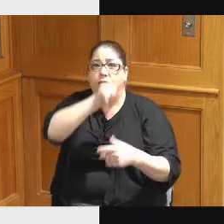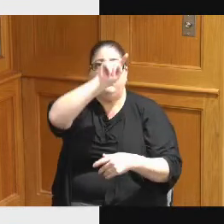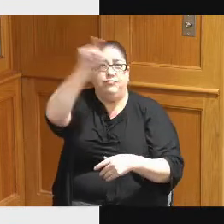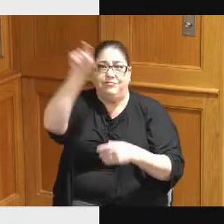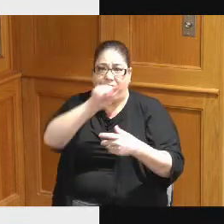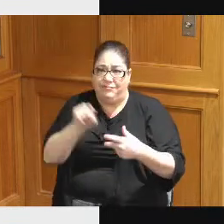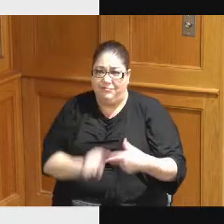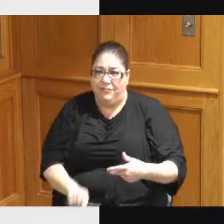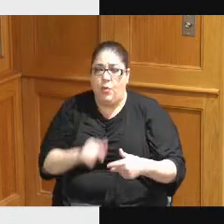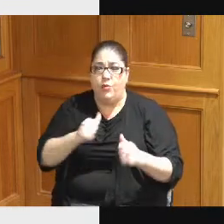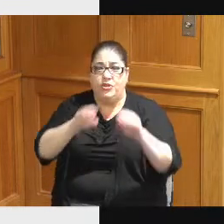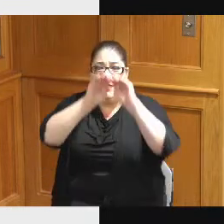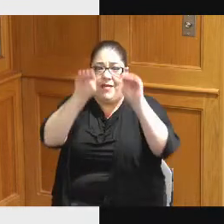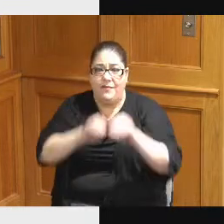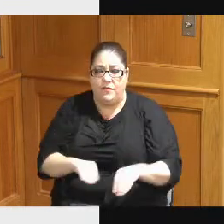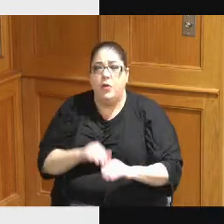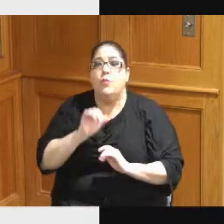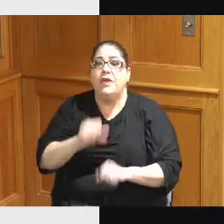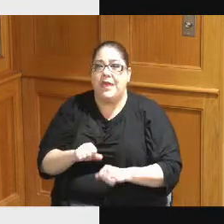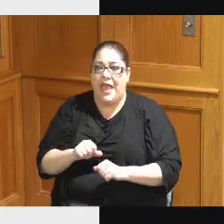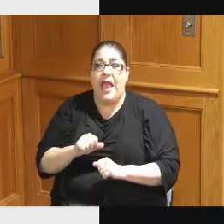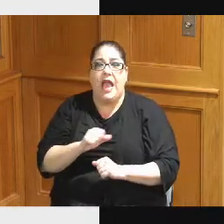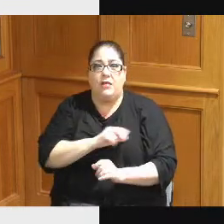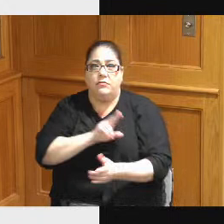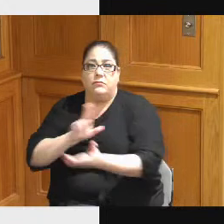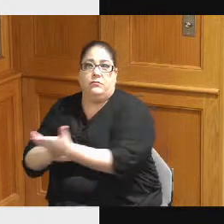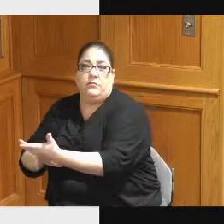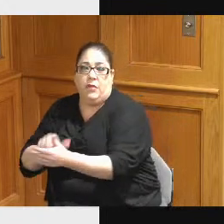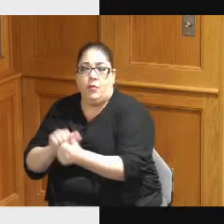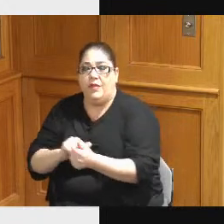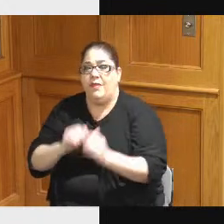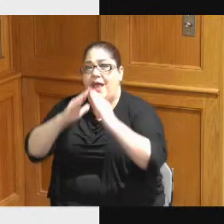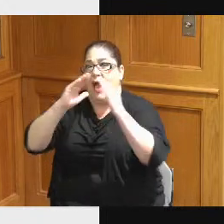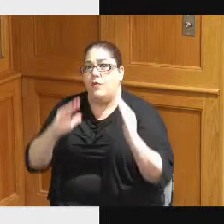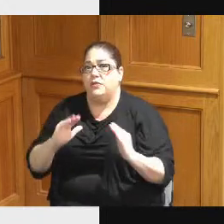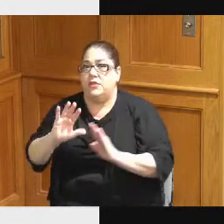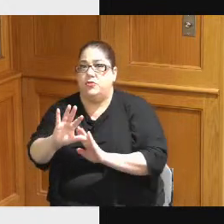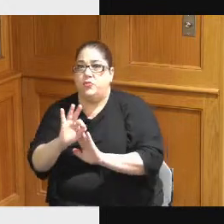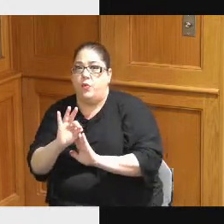get them into the housing Choice Voucher Program if that's what's needed for their long-term